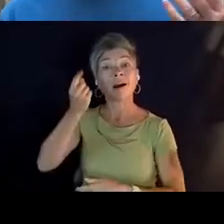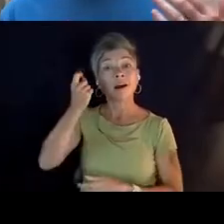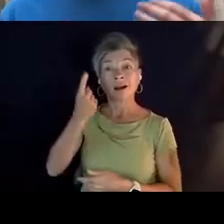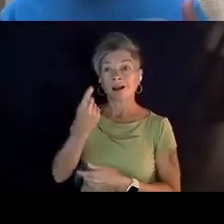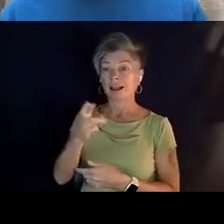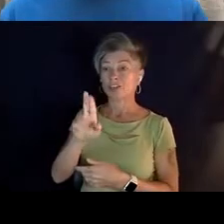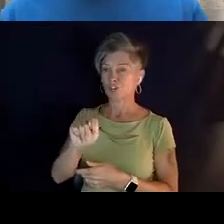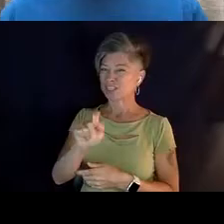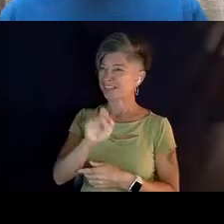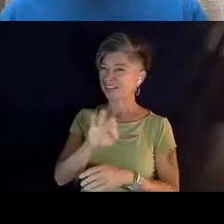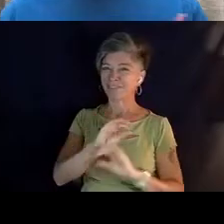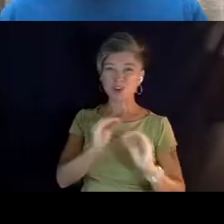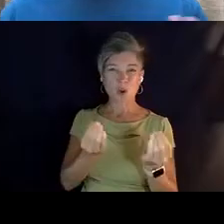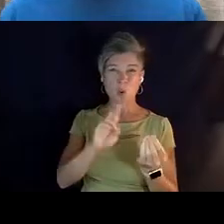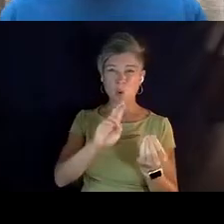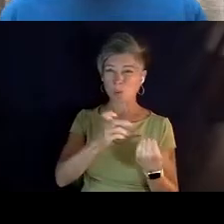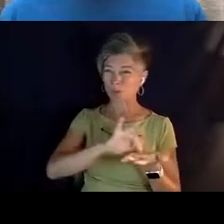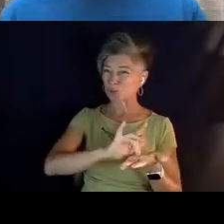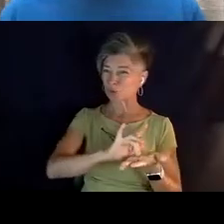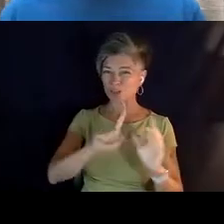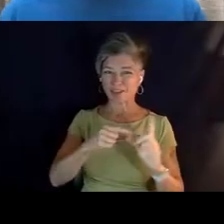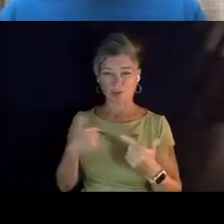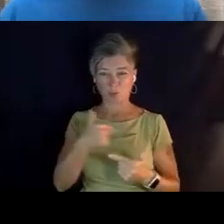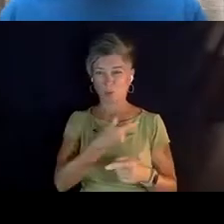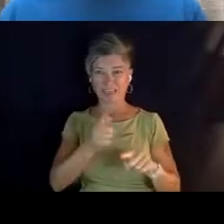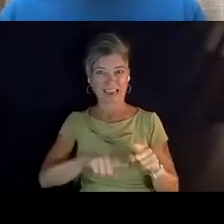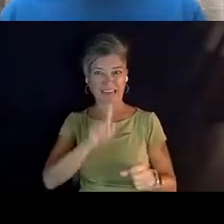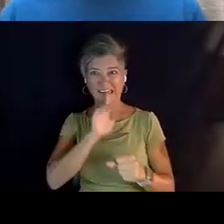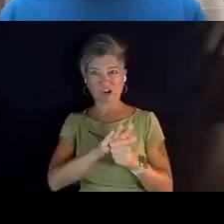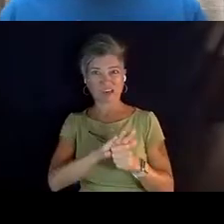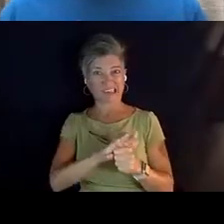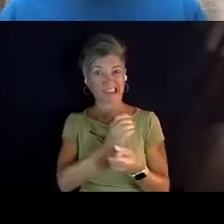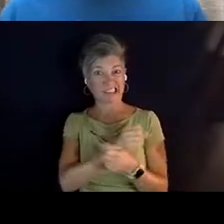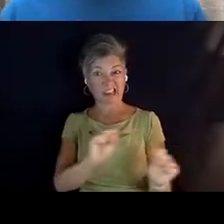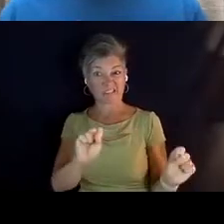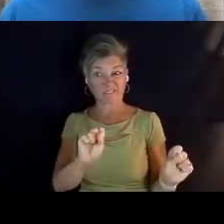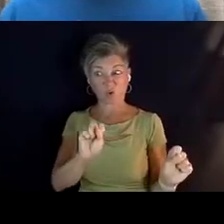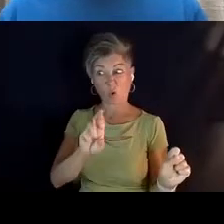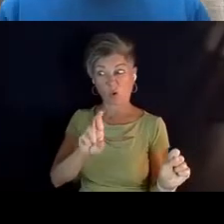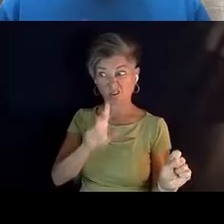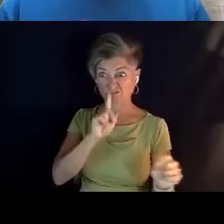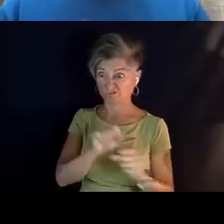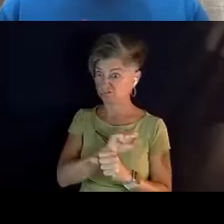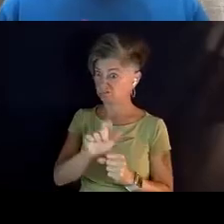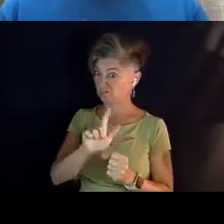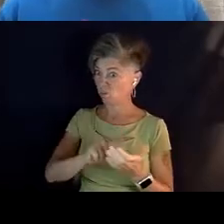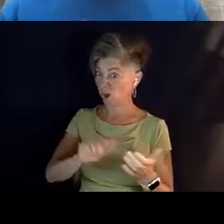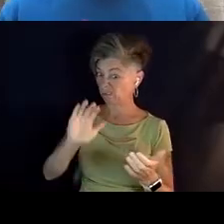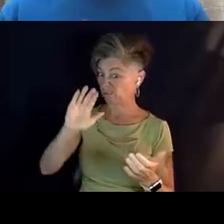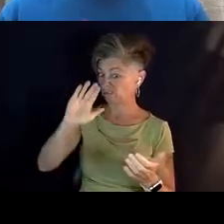we can't guarantee that the product that you're taking is safe or is even the product that it purports to be or contends to be.